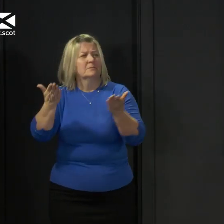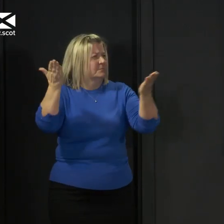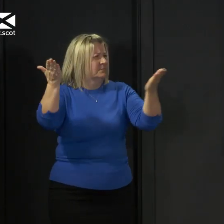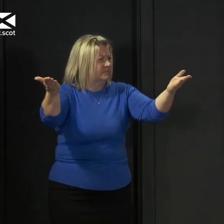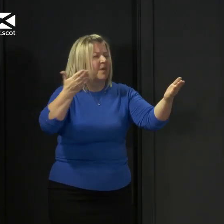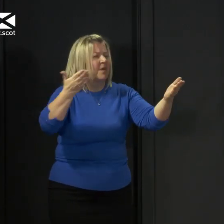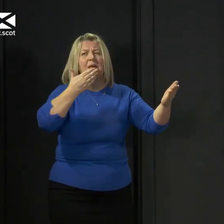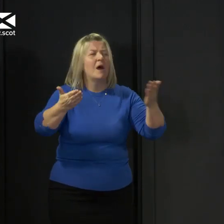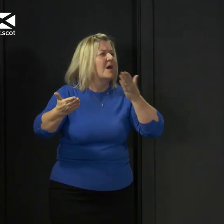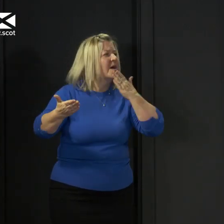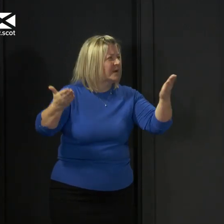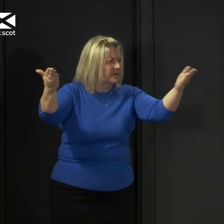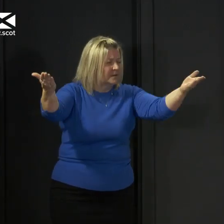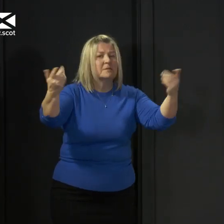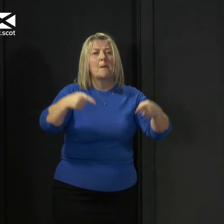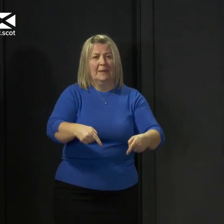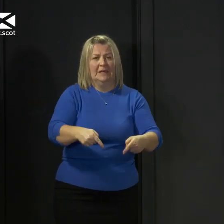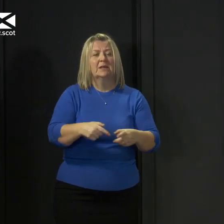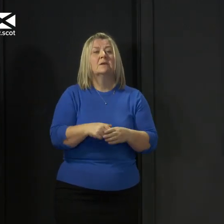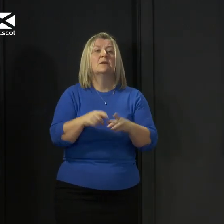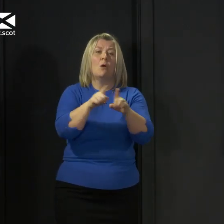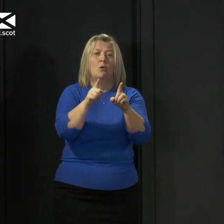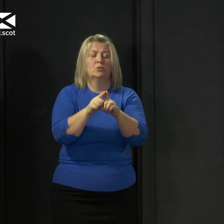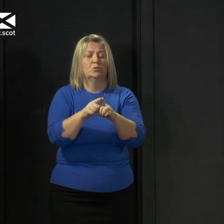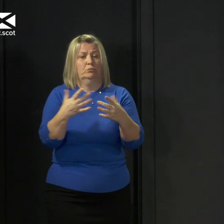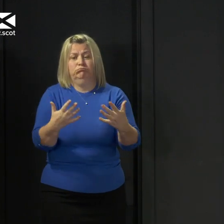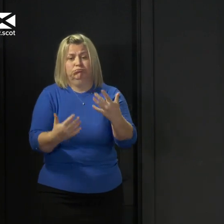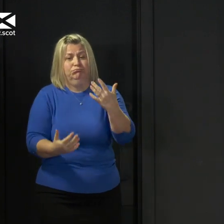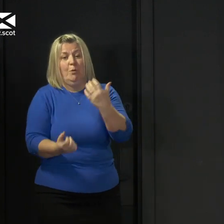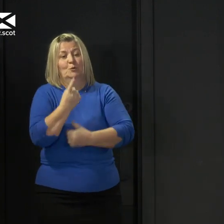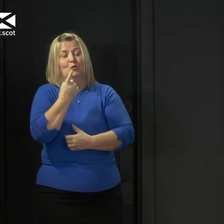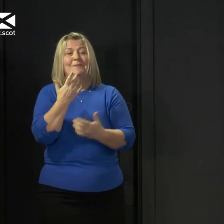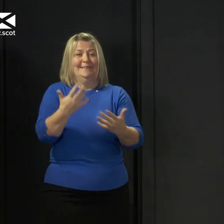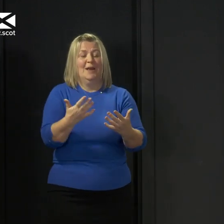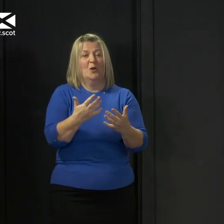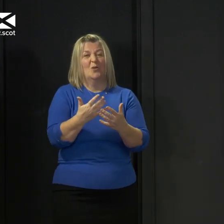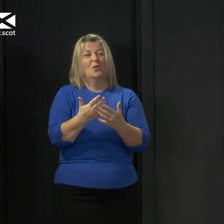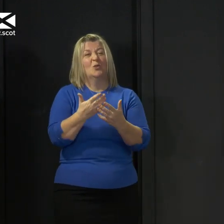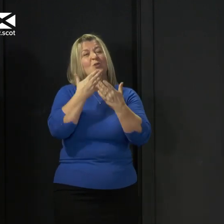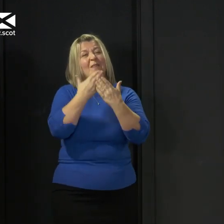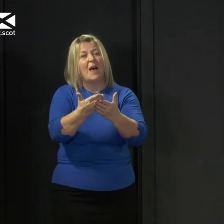joining me here today can also to the opportunity which I'm not done expressly yet although I think it everyday to thank the signers who are signing